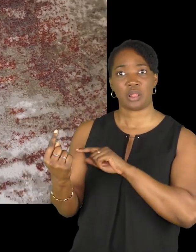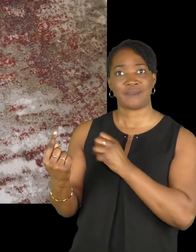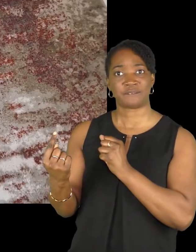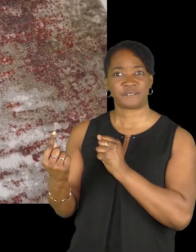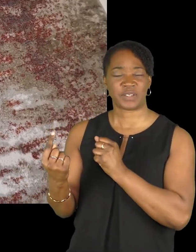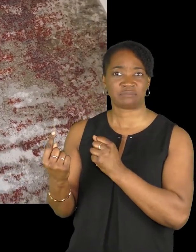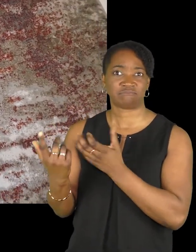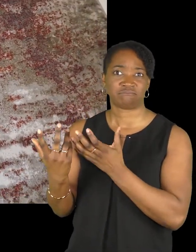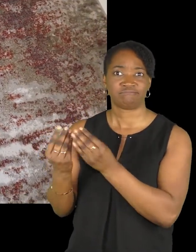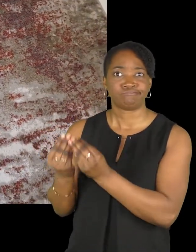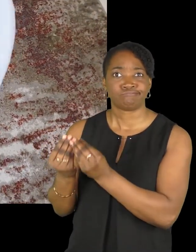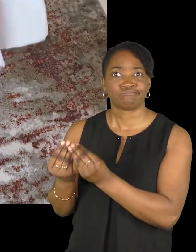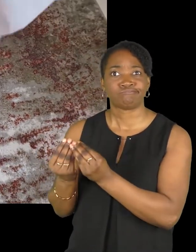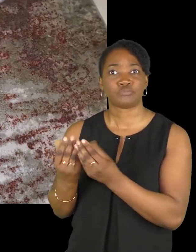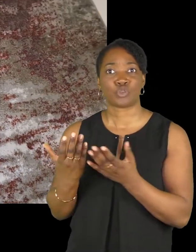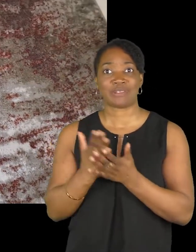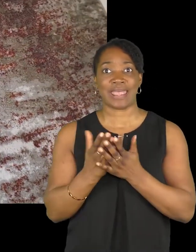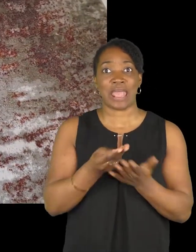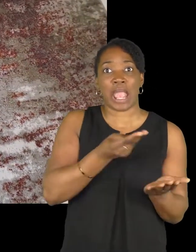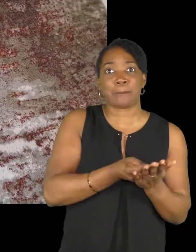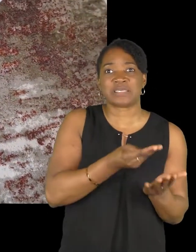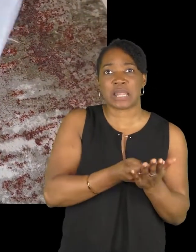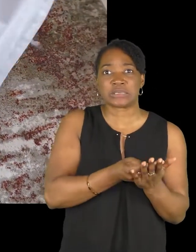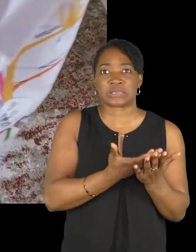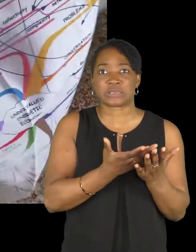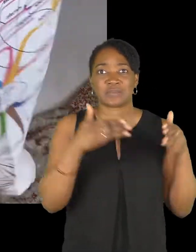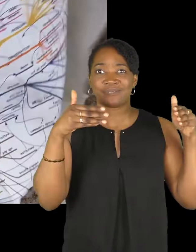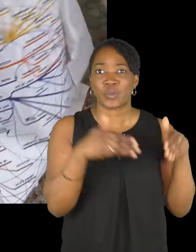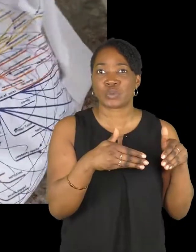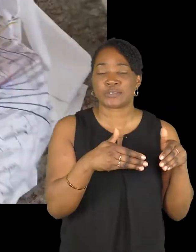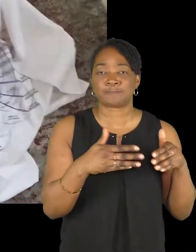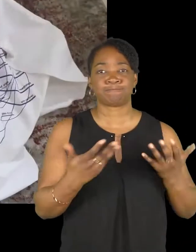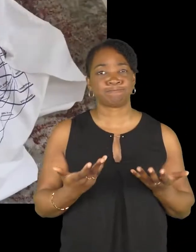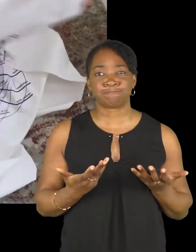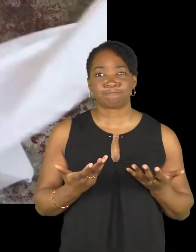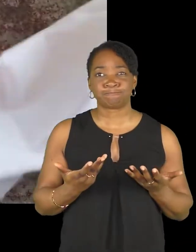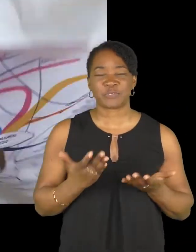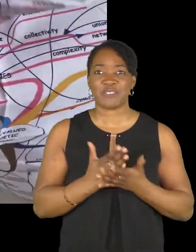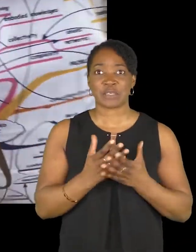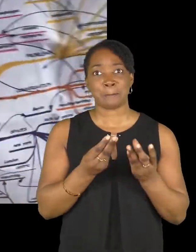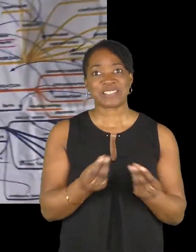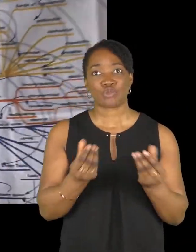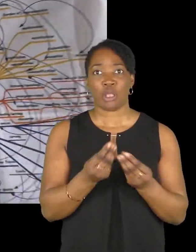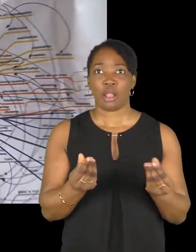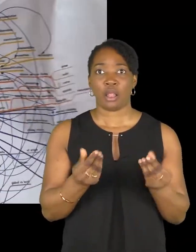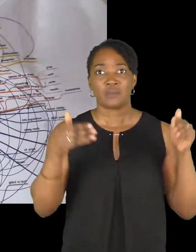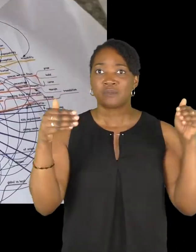really centred on this kind of capitalist economy, you know, it's very materialistic in this way.